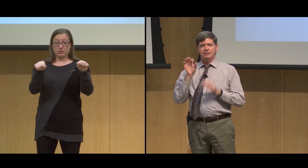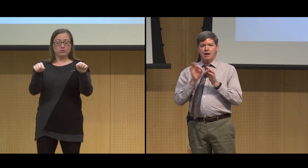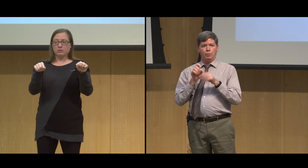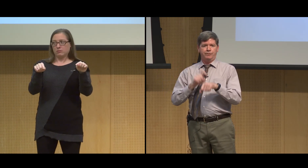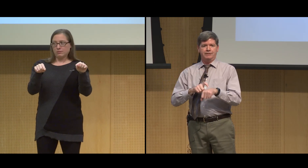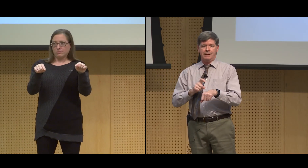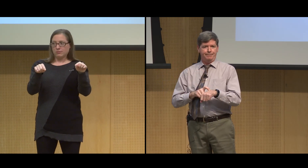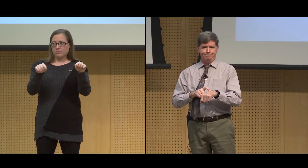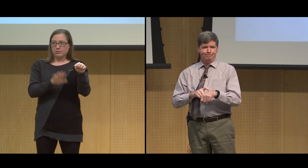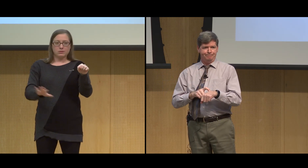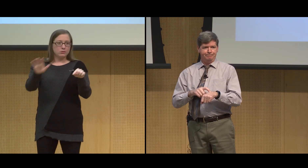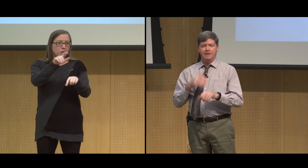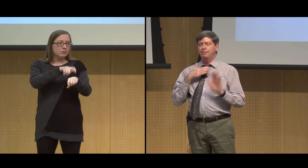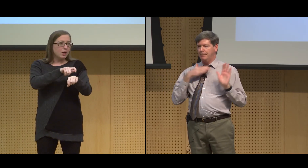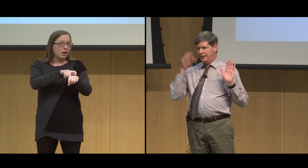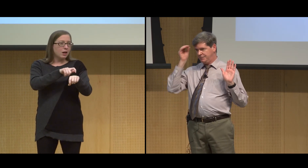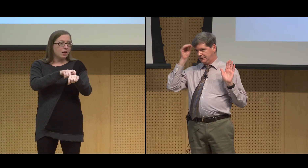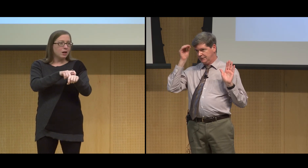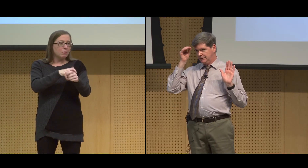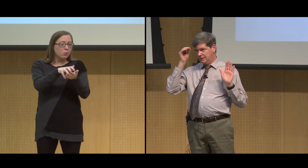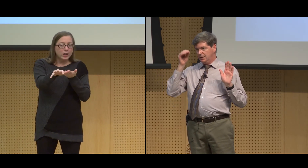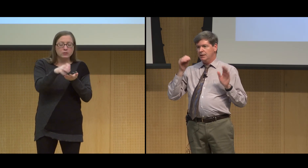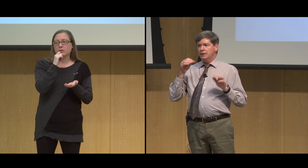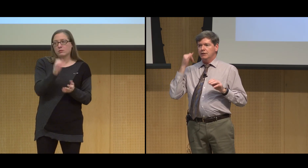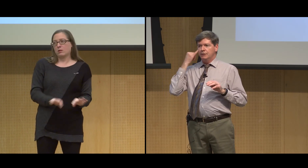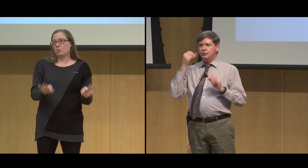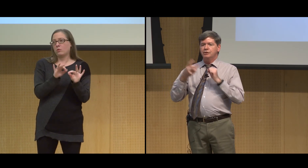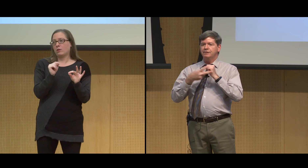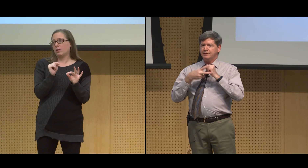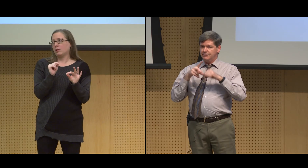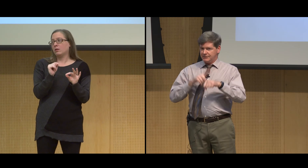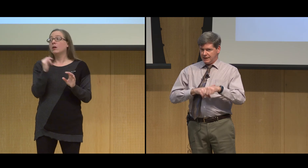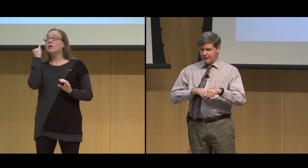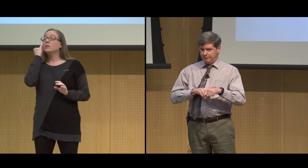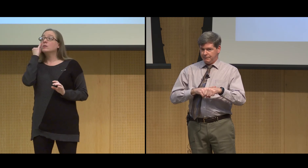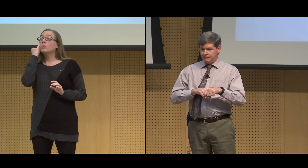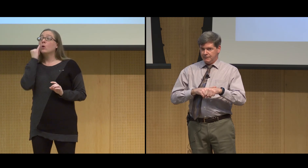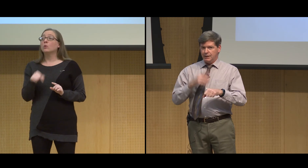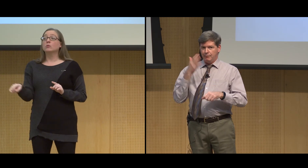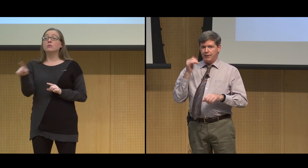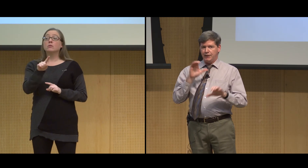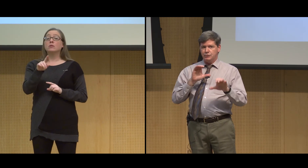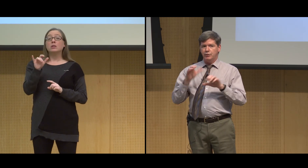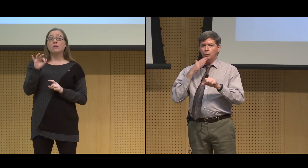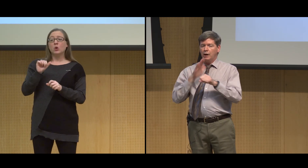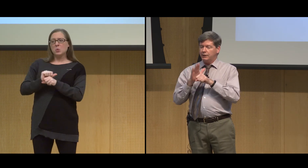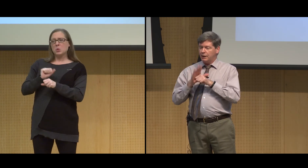is not worth the time in my opinion. If you can save time by doing well enough